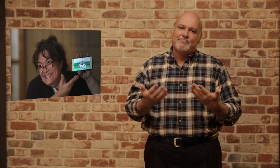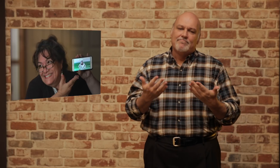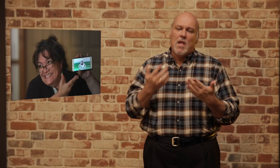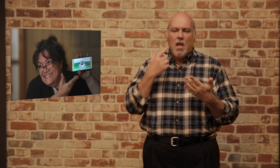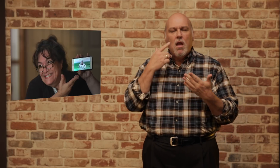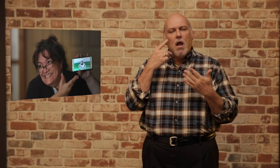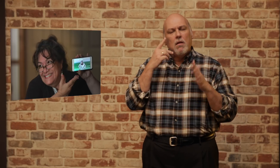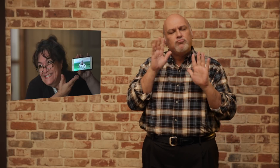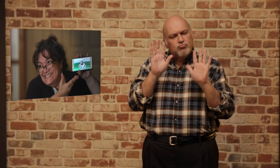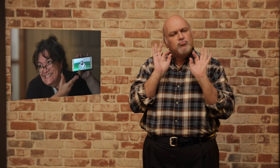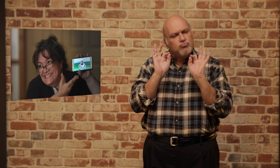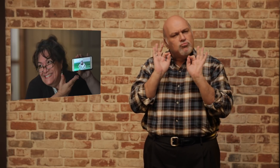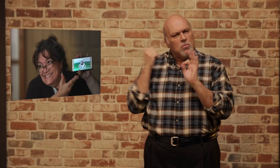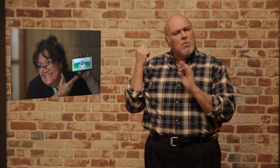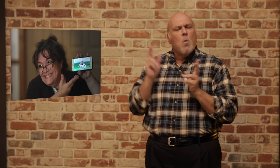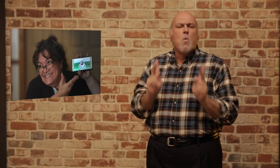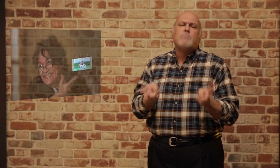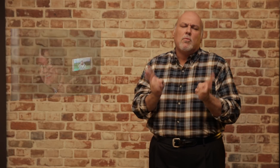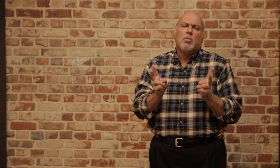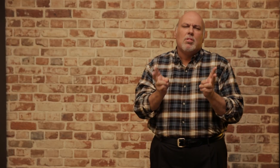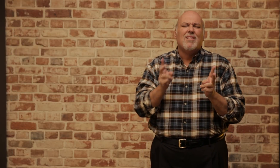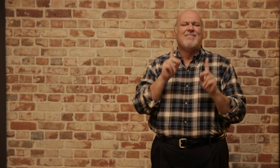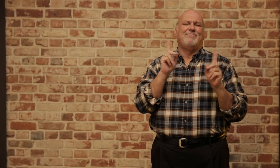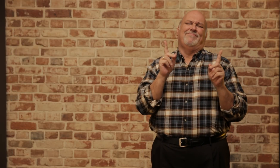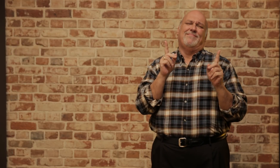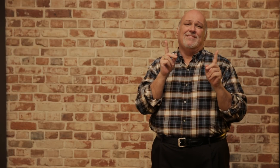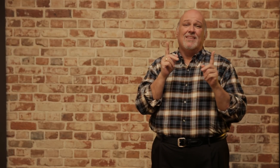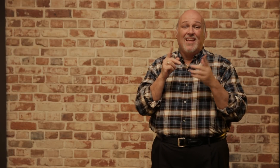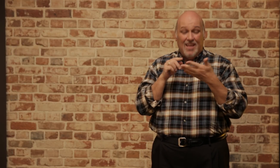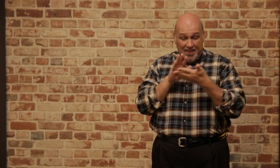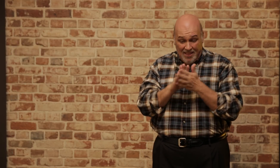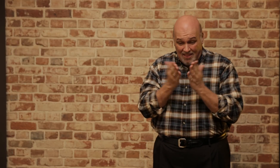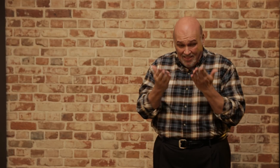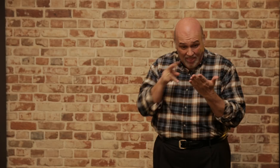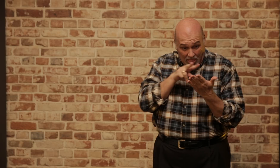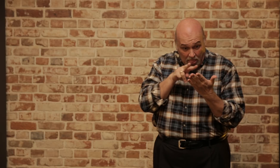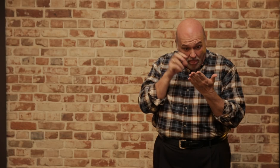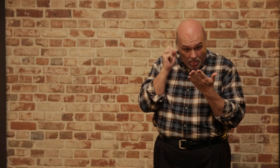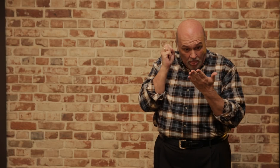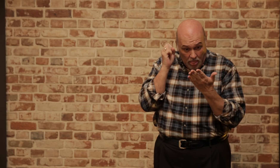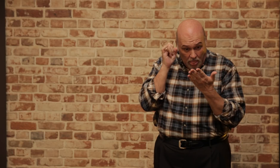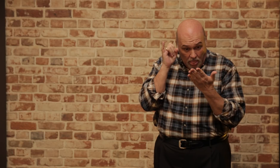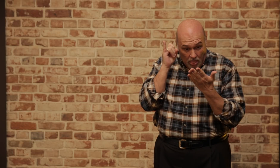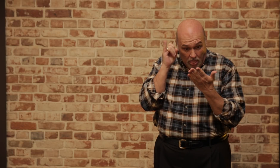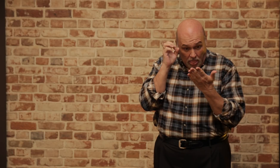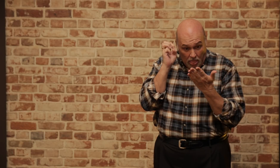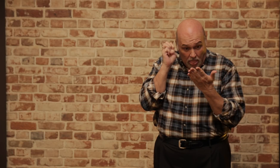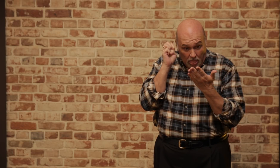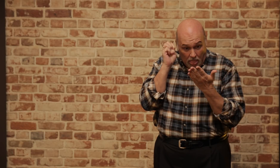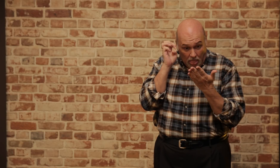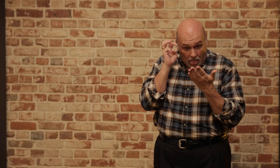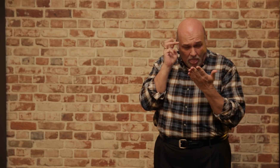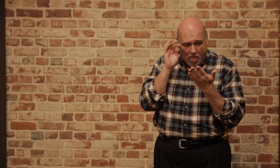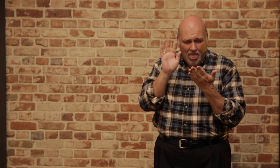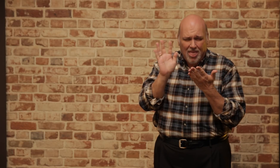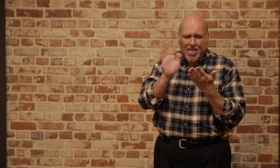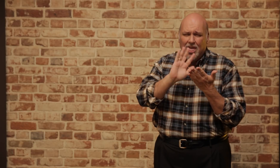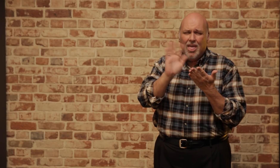That’s normal. But reading a scripture from the Bible, spelling out every single word is tedious.